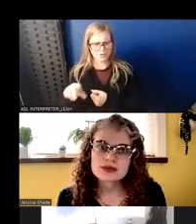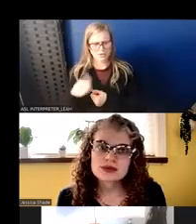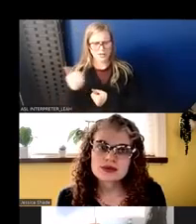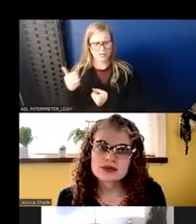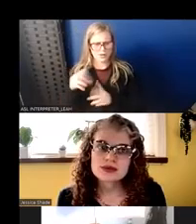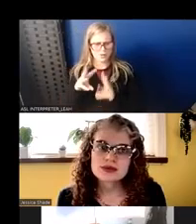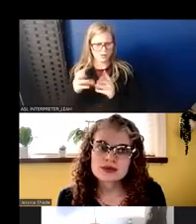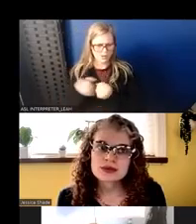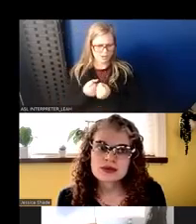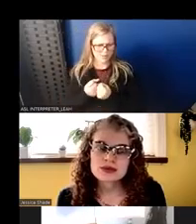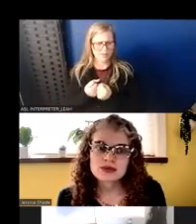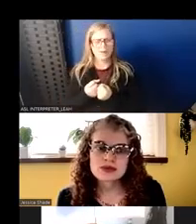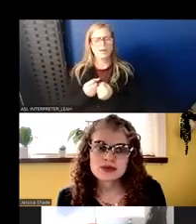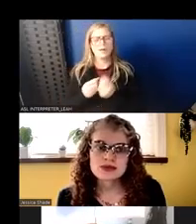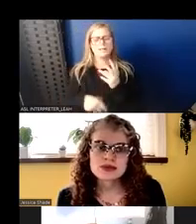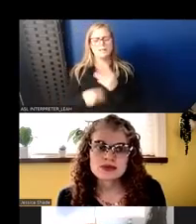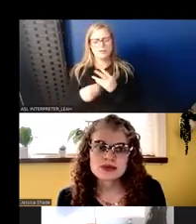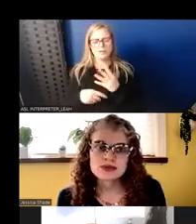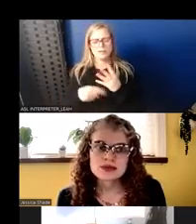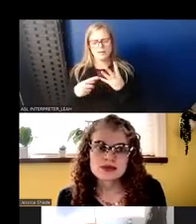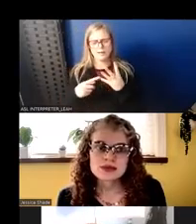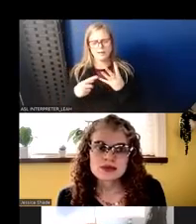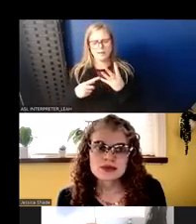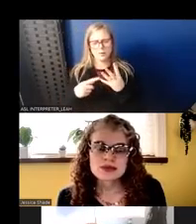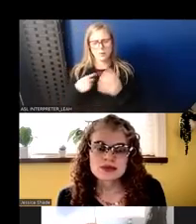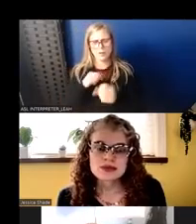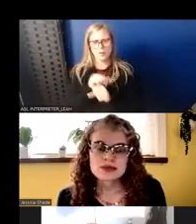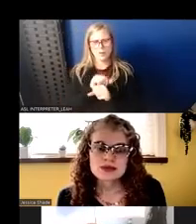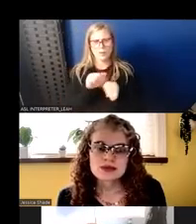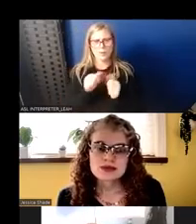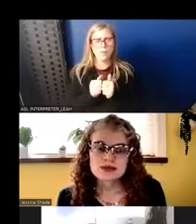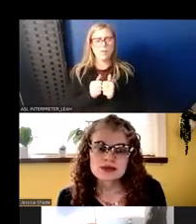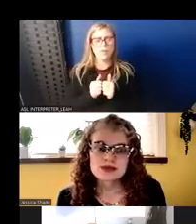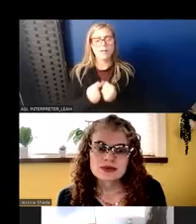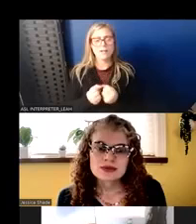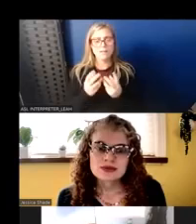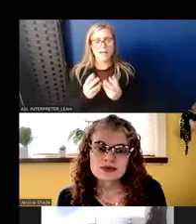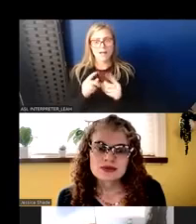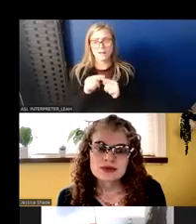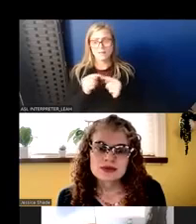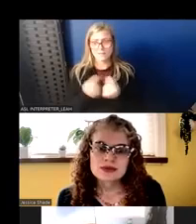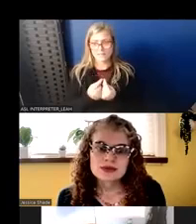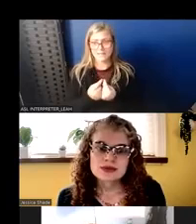And in addition to that, we work with a lot of teams on their